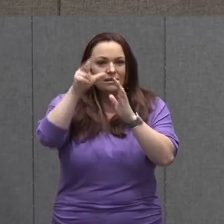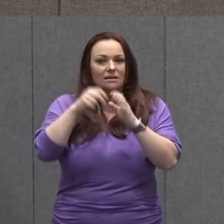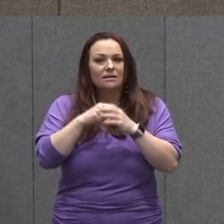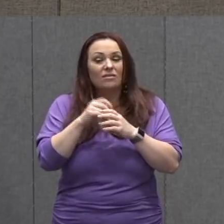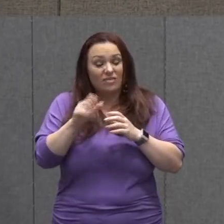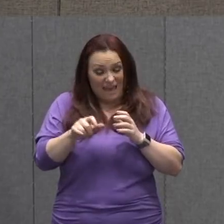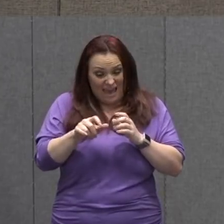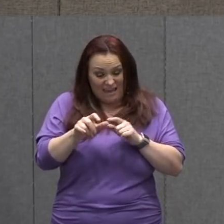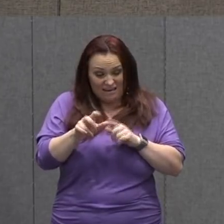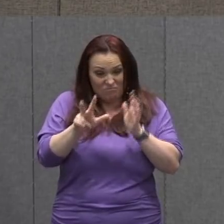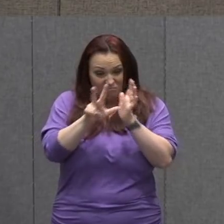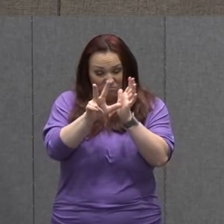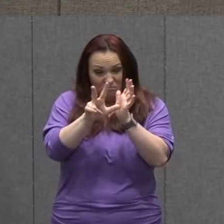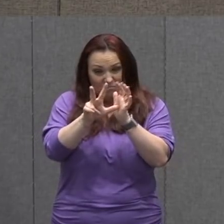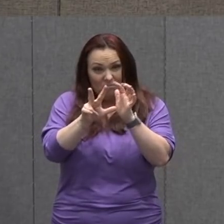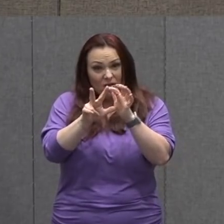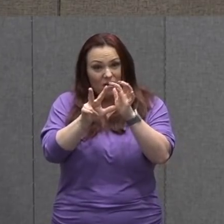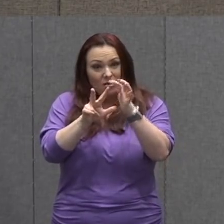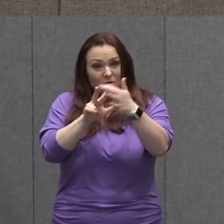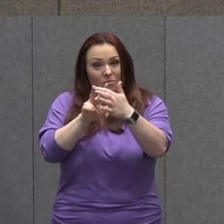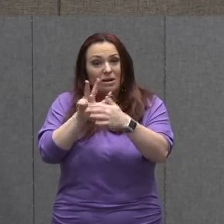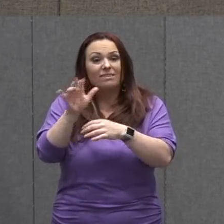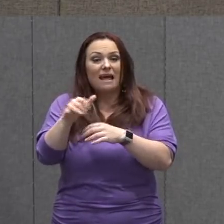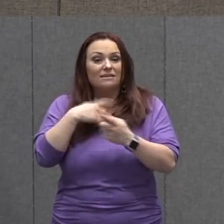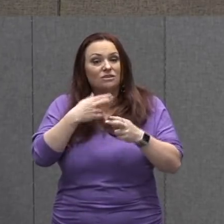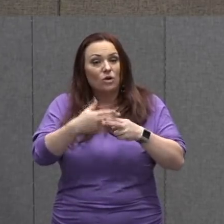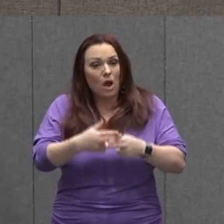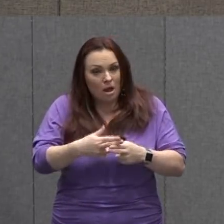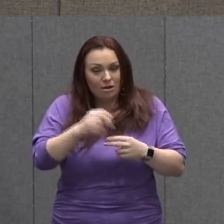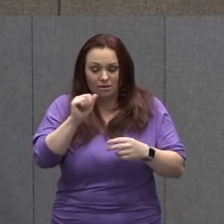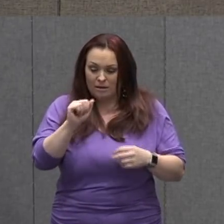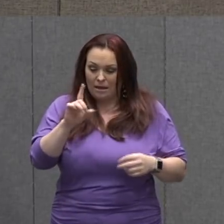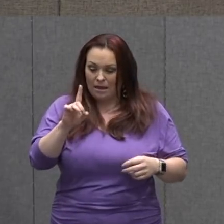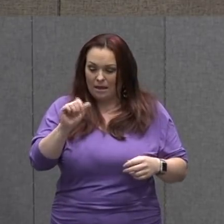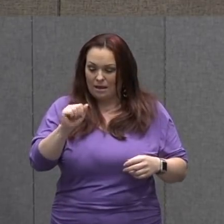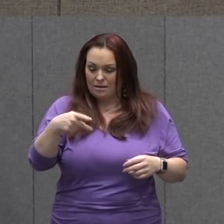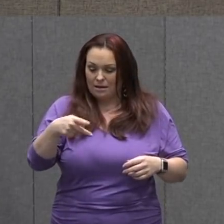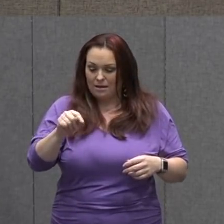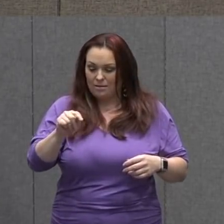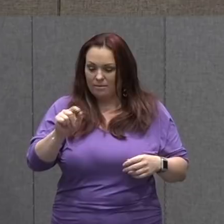Those little points are adaptations because they protect the cactus